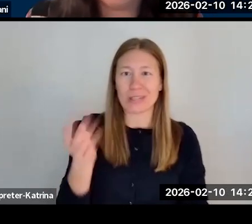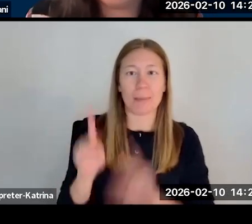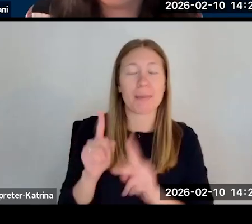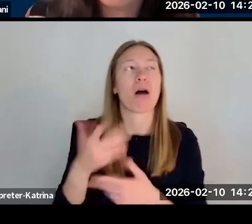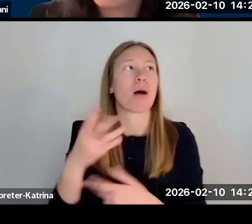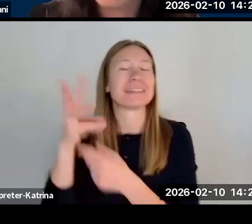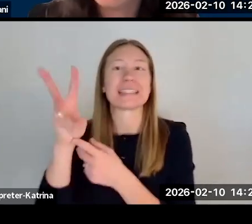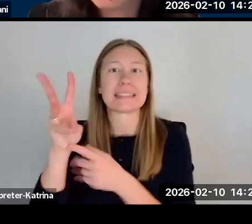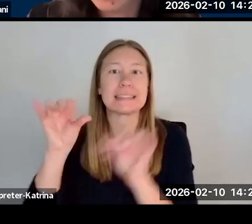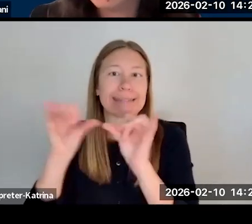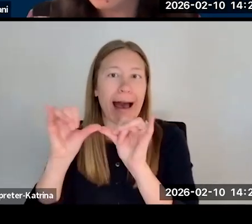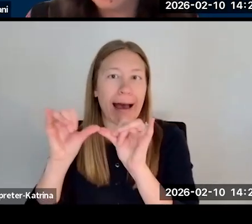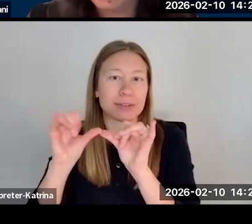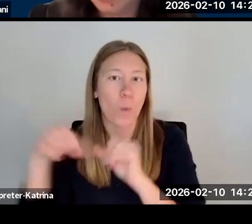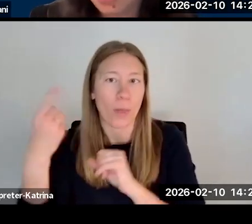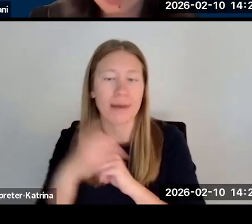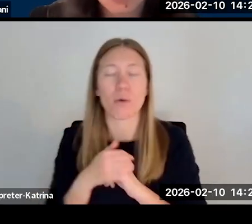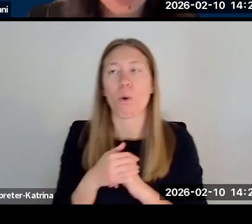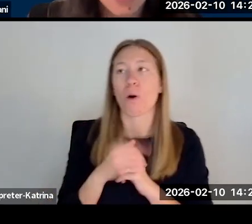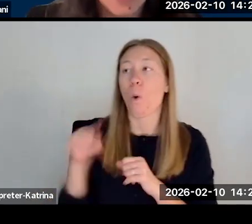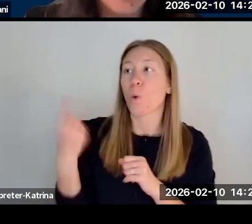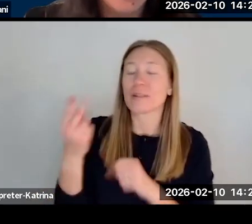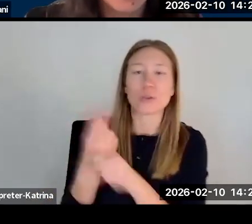or only use San Serif fonts